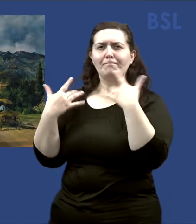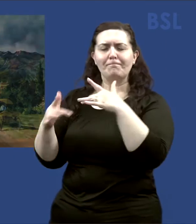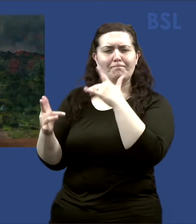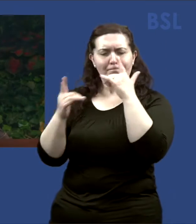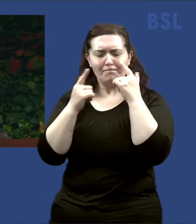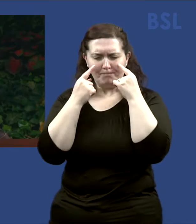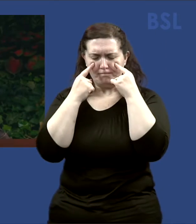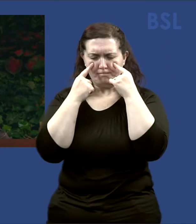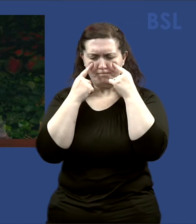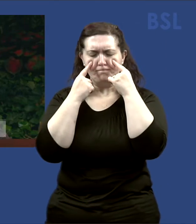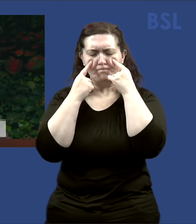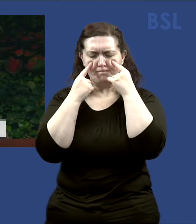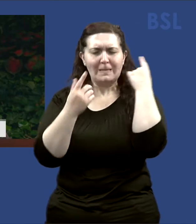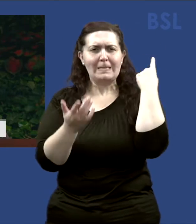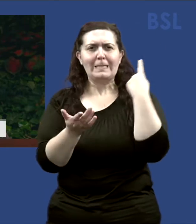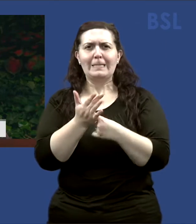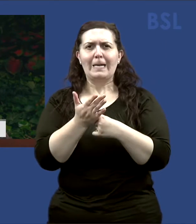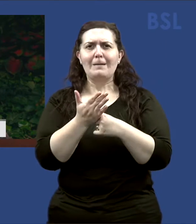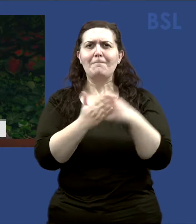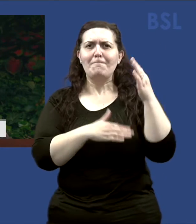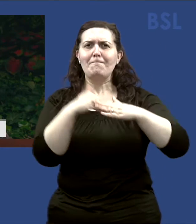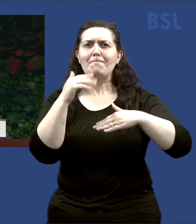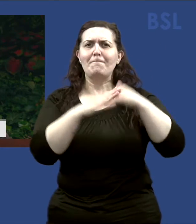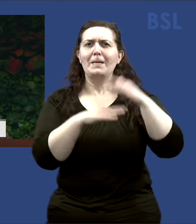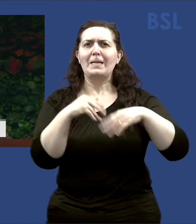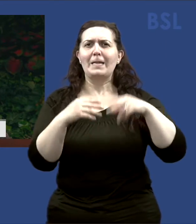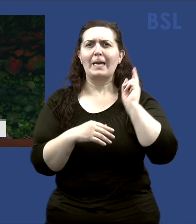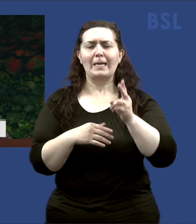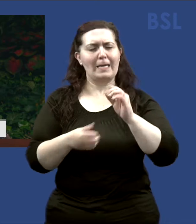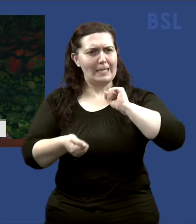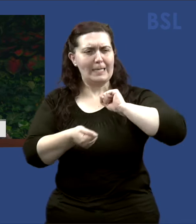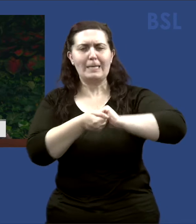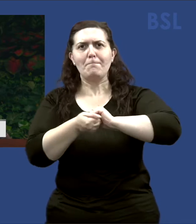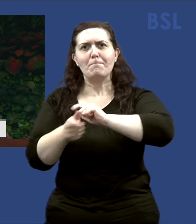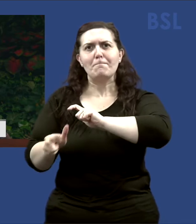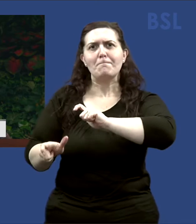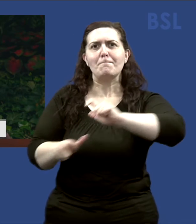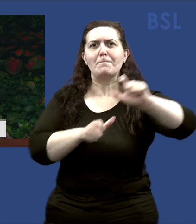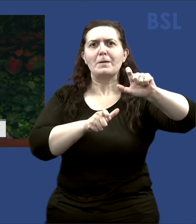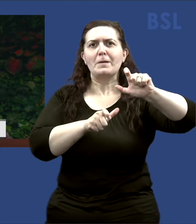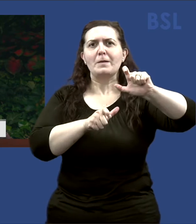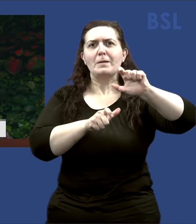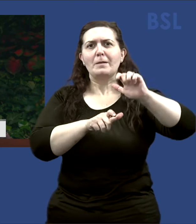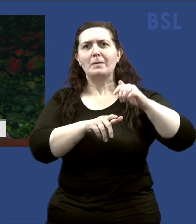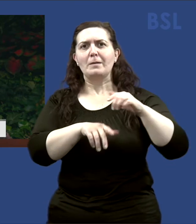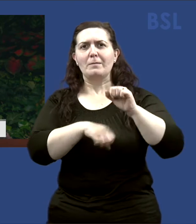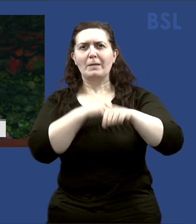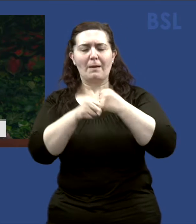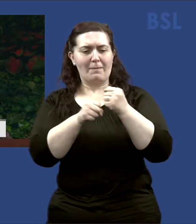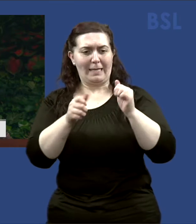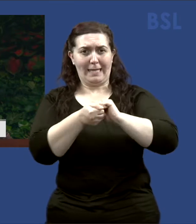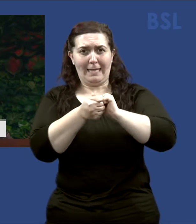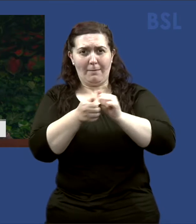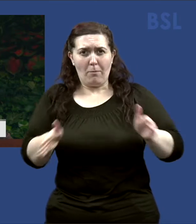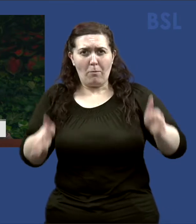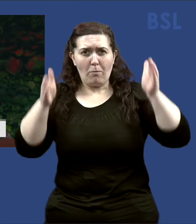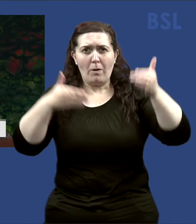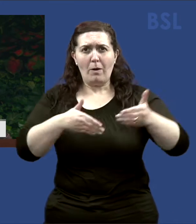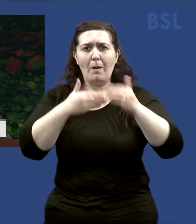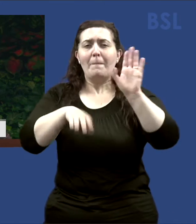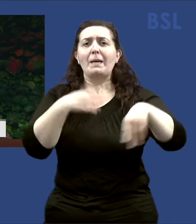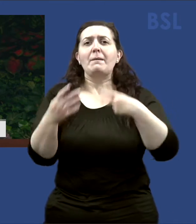President Monson: "After careful study, we have decided to rebuild it, with full preservation and restoration of the exterior,